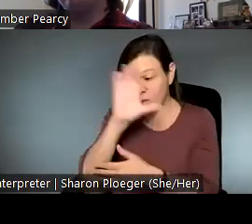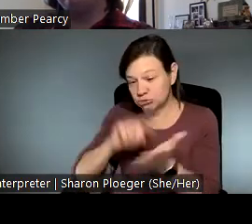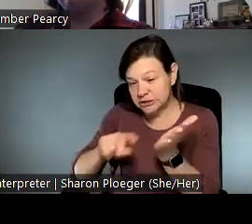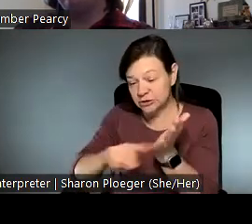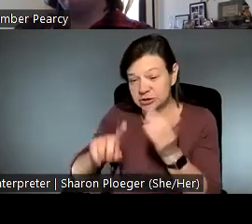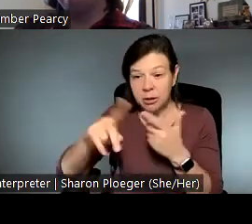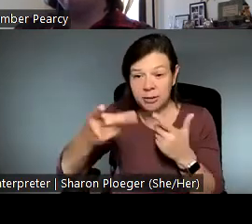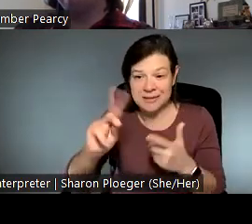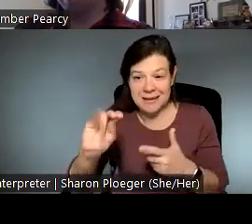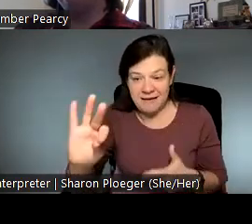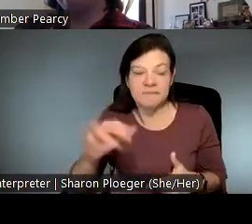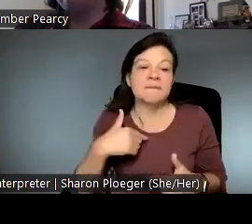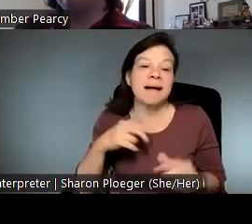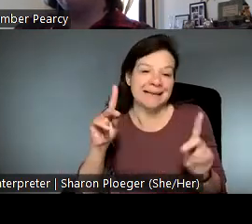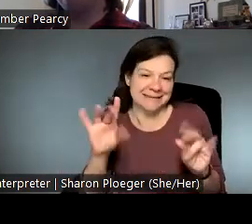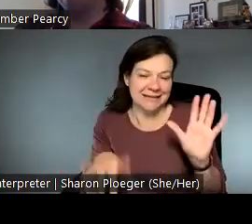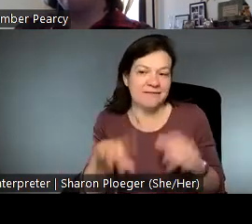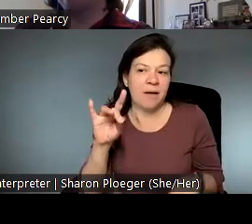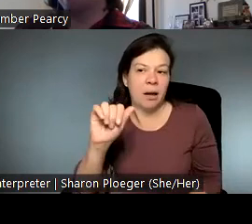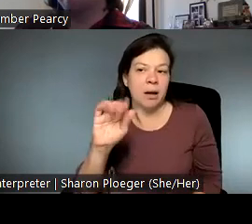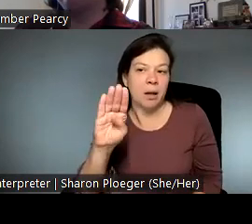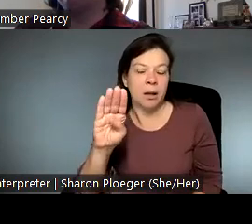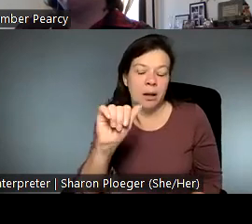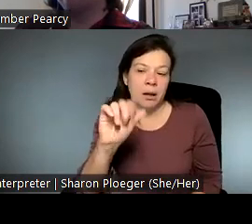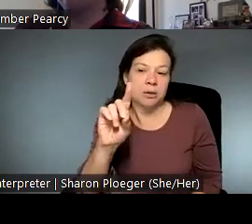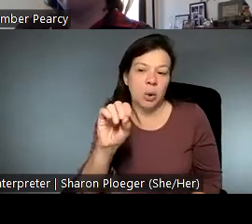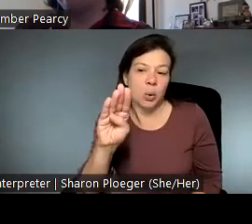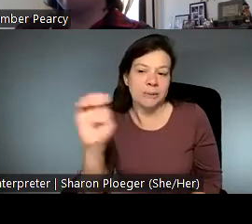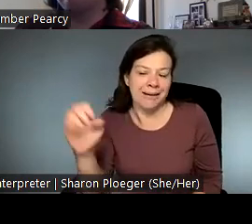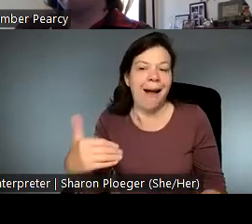I did find that Adobe seemed to have quite a bit of material